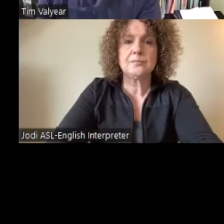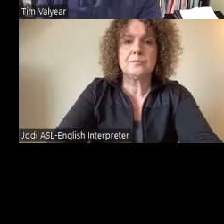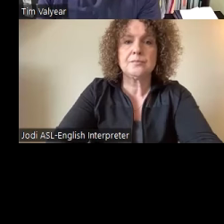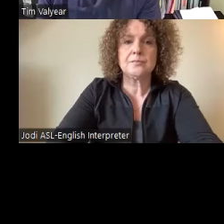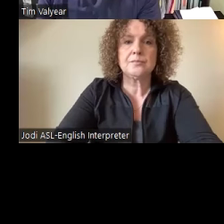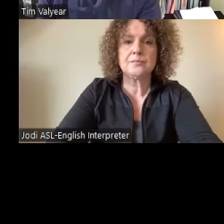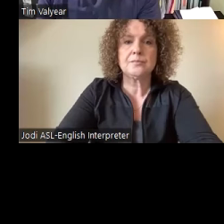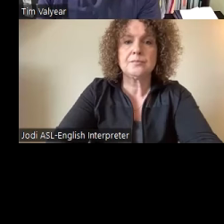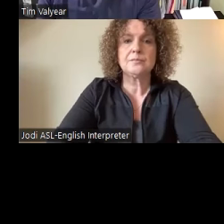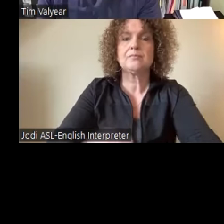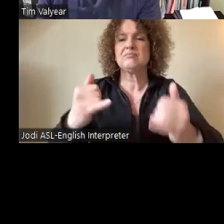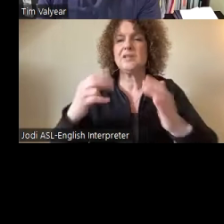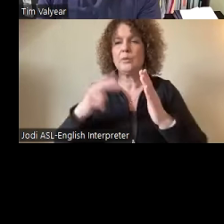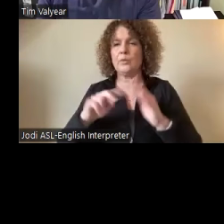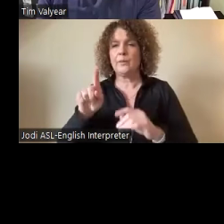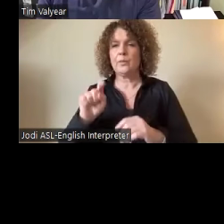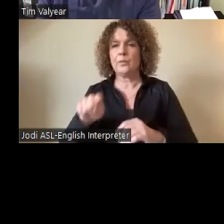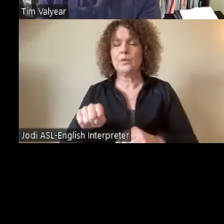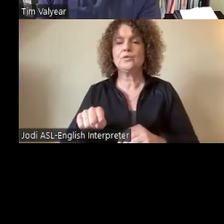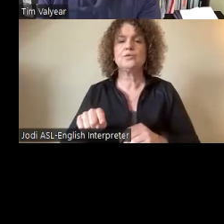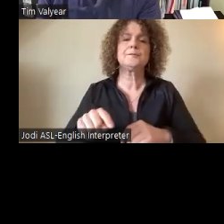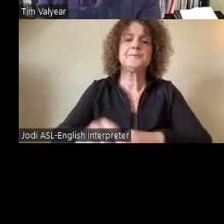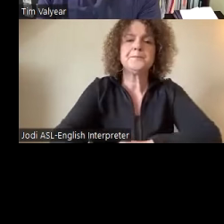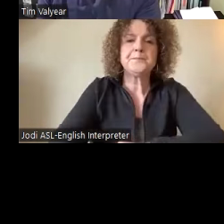Please. So the first question is did the workshop